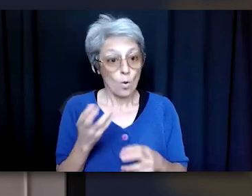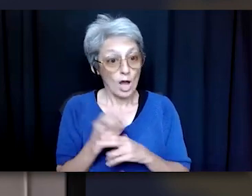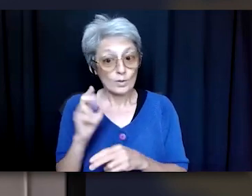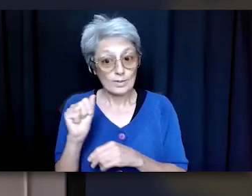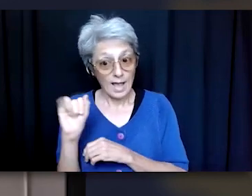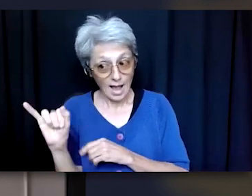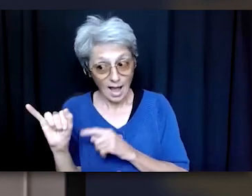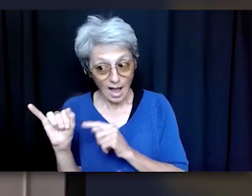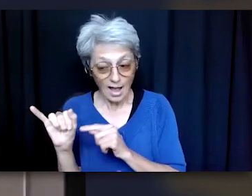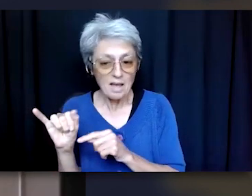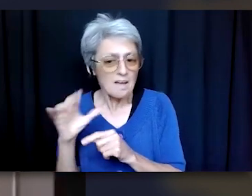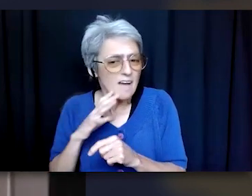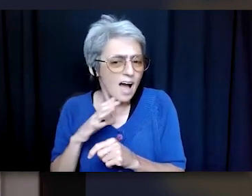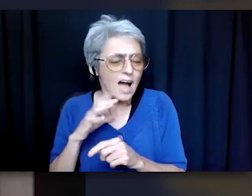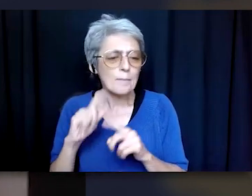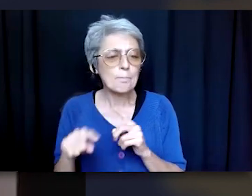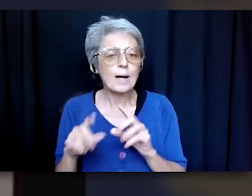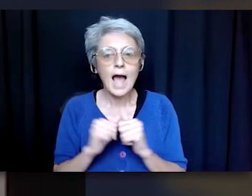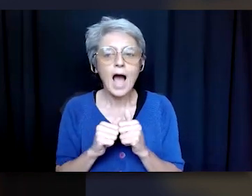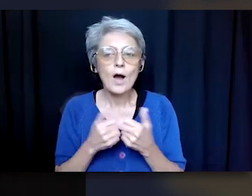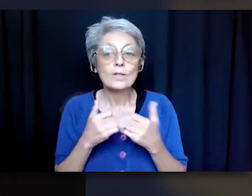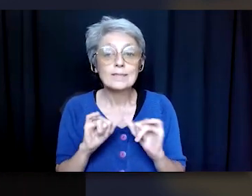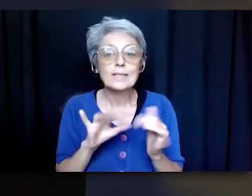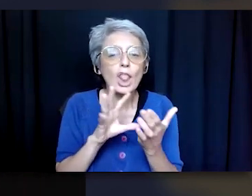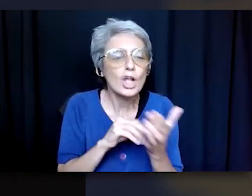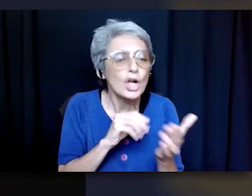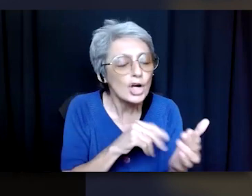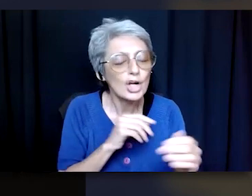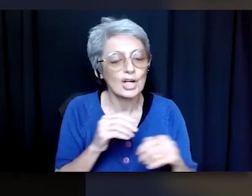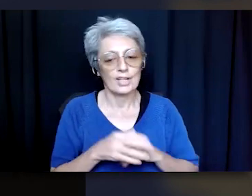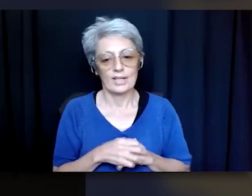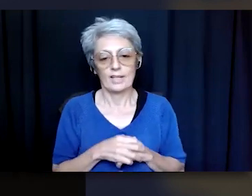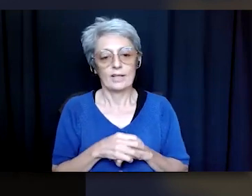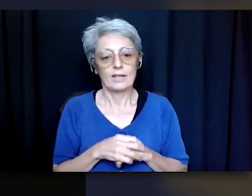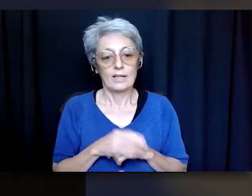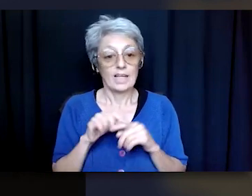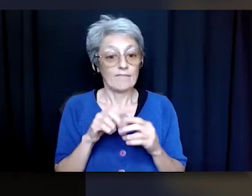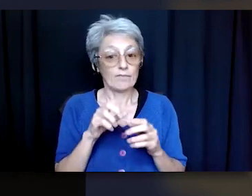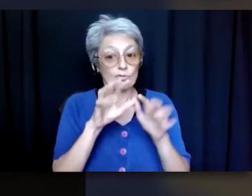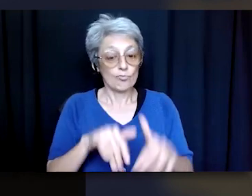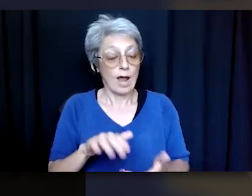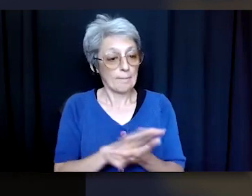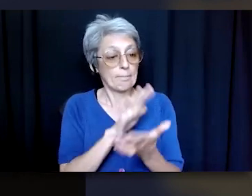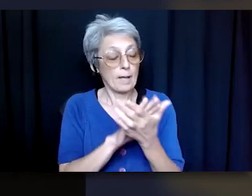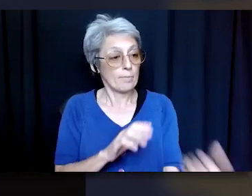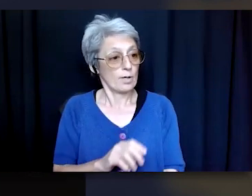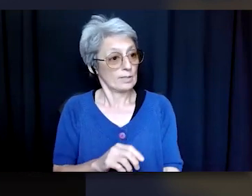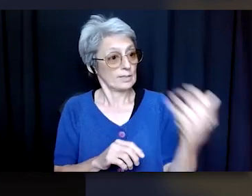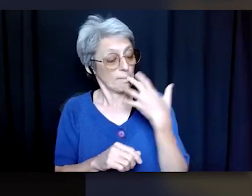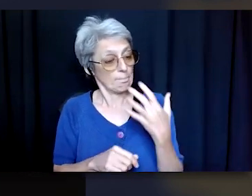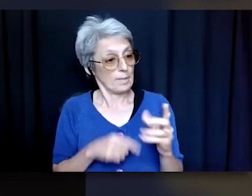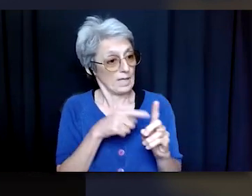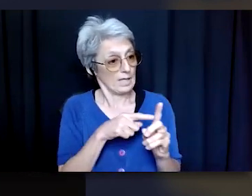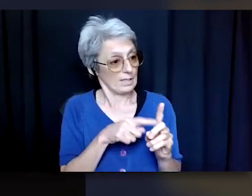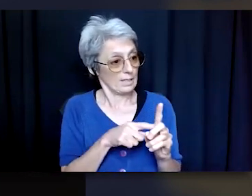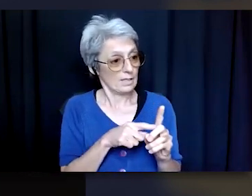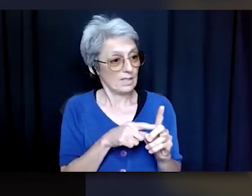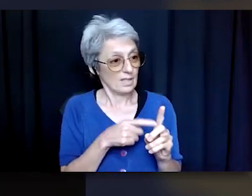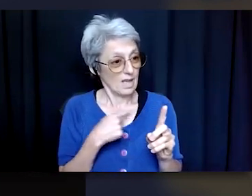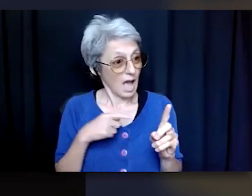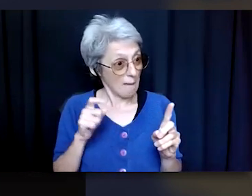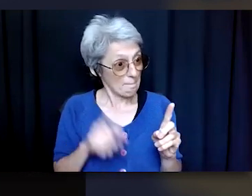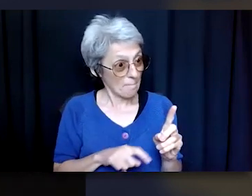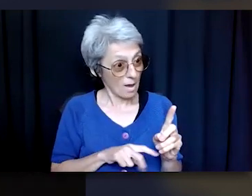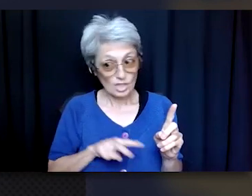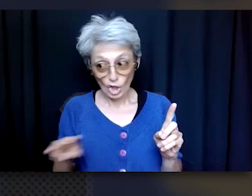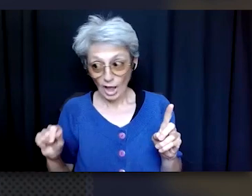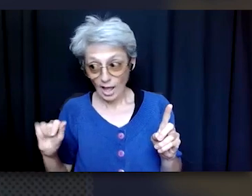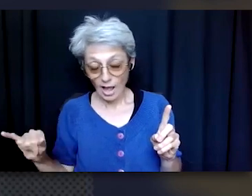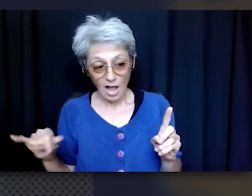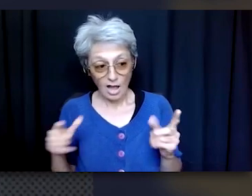process to make sure that what you’re submitting is not something that I need to police. I’m also